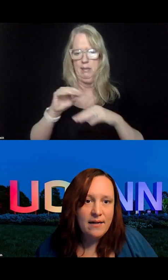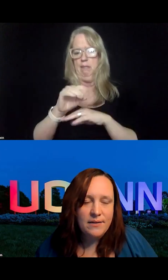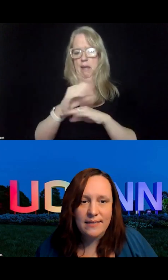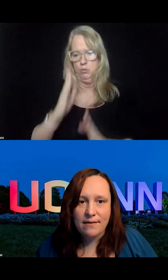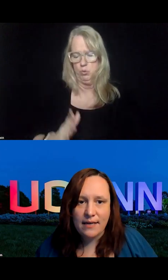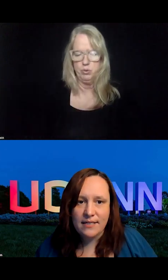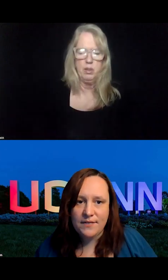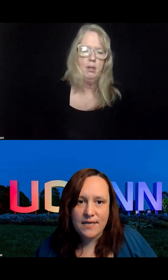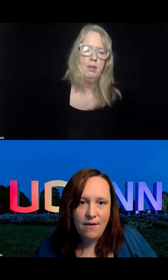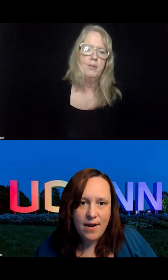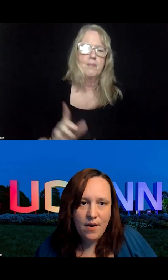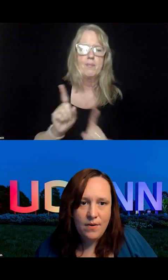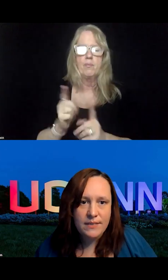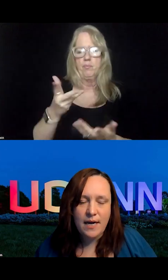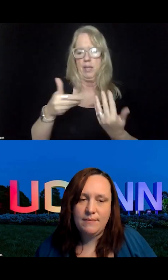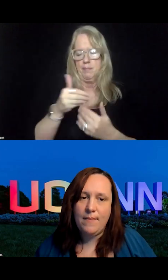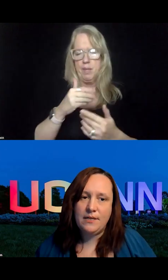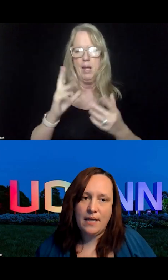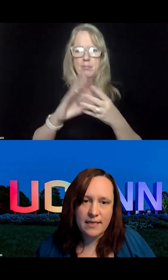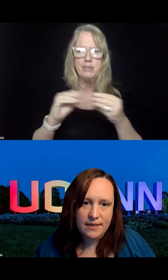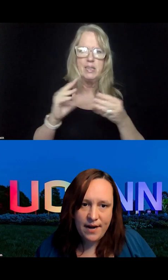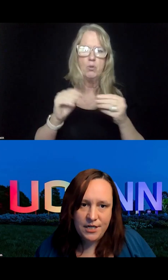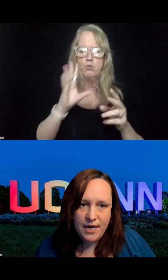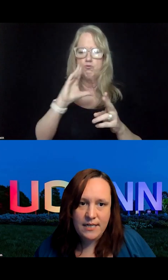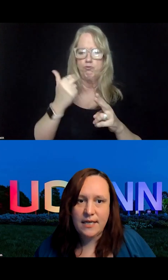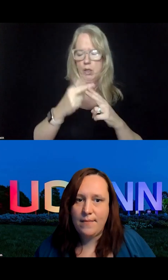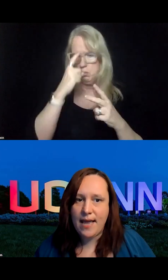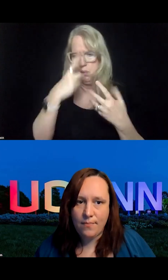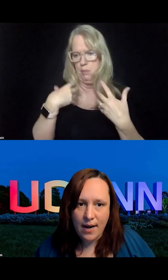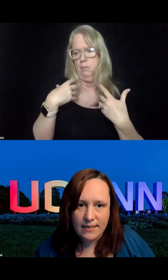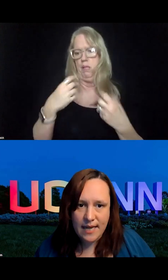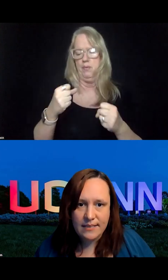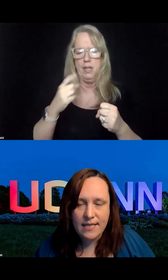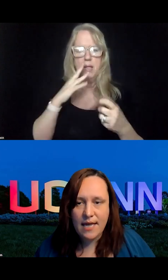IT TALKS ABOUT THE CONSIDERATIONS AND THE COMING OUT PROCESS AND